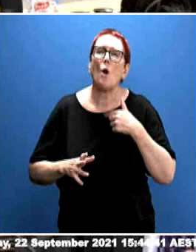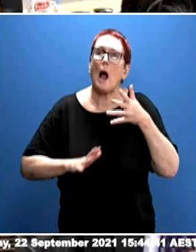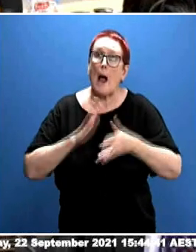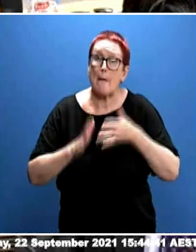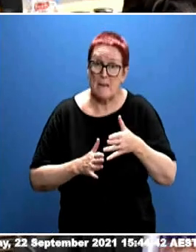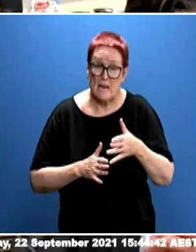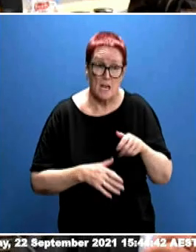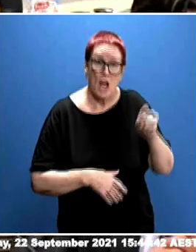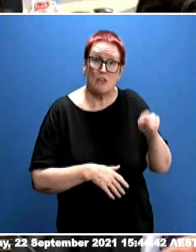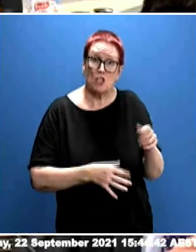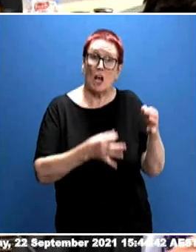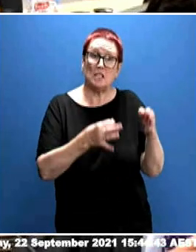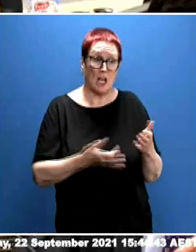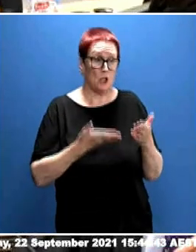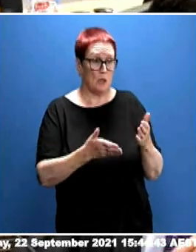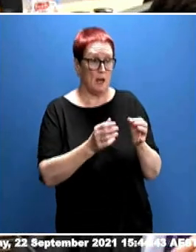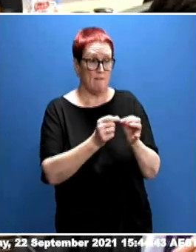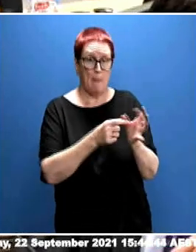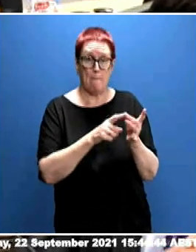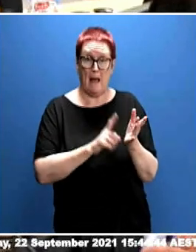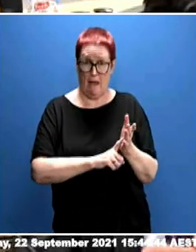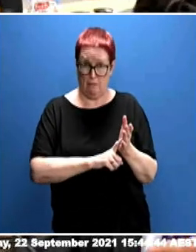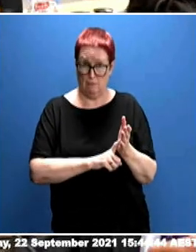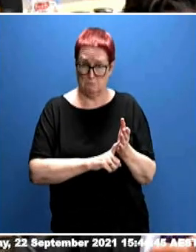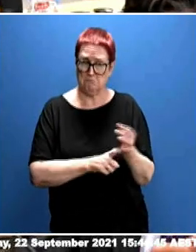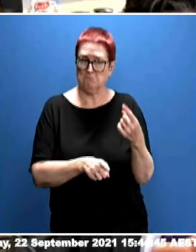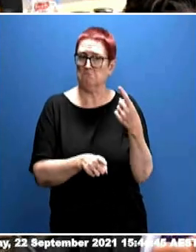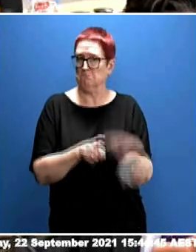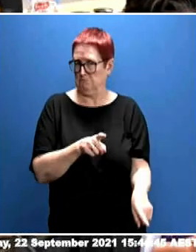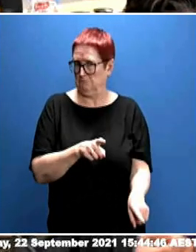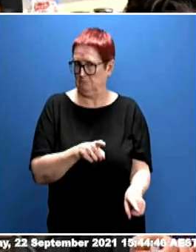and the Department, in its role as the carer of the child,